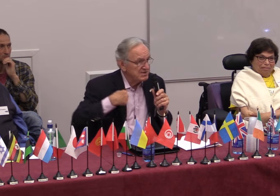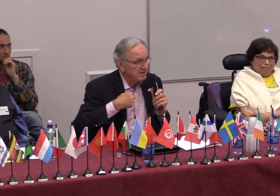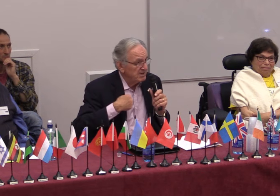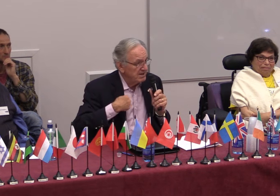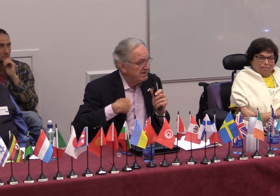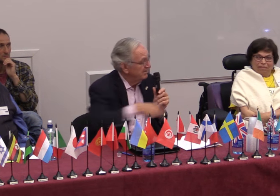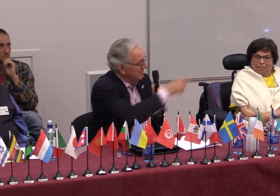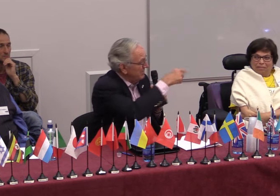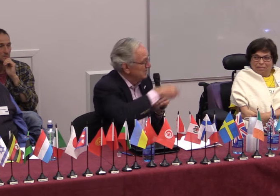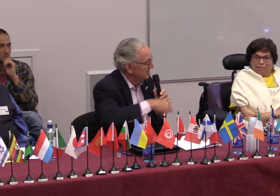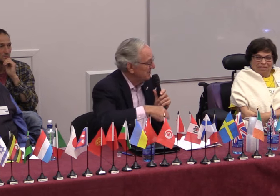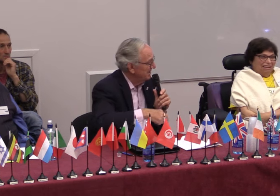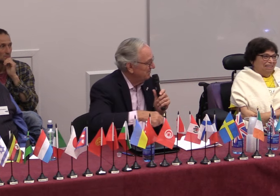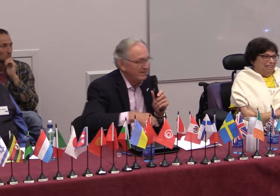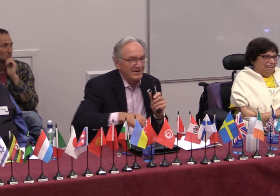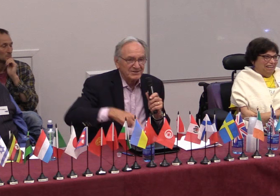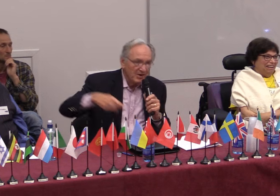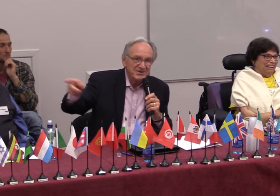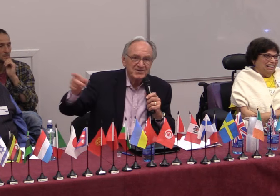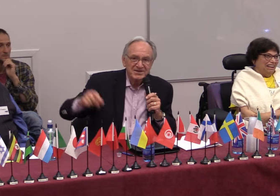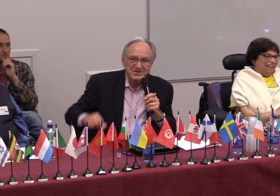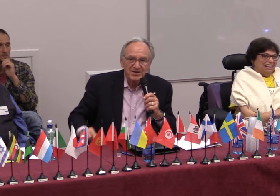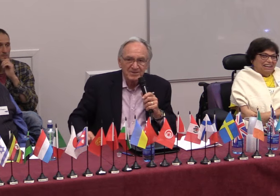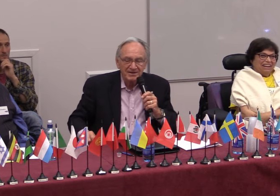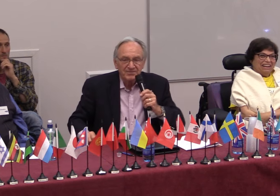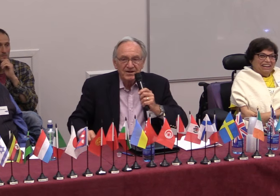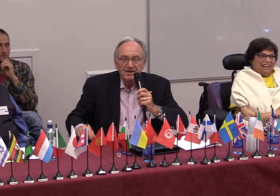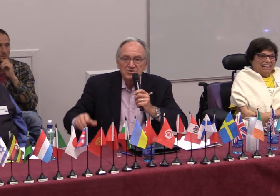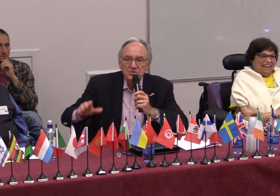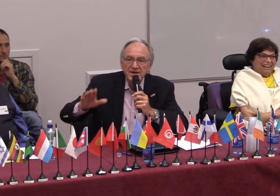So I sent my aide up, Bobby Silverstein, go out and see what this is all about. So he